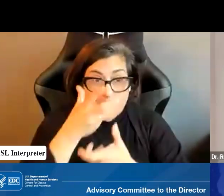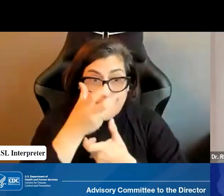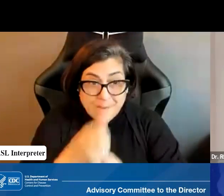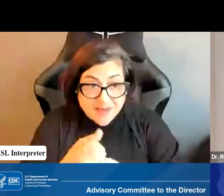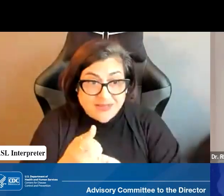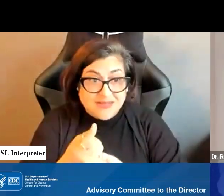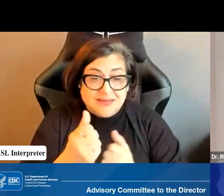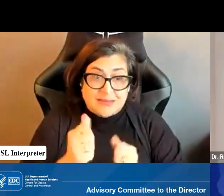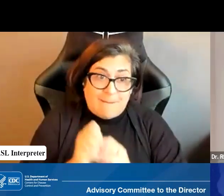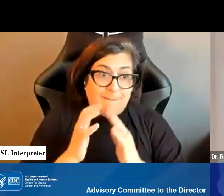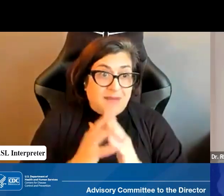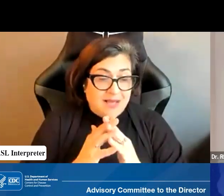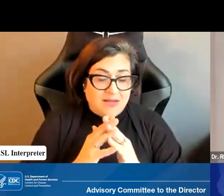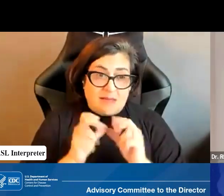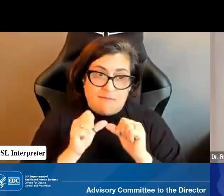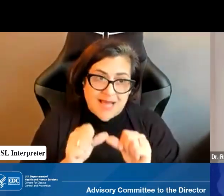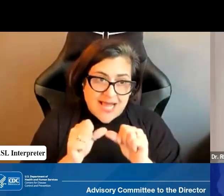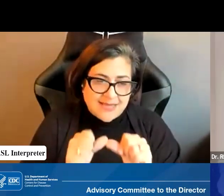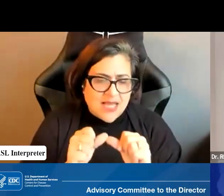you lose trust, you rebuild trust, there's this continuum.